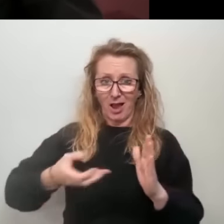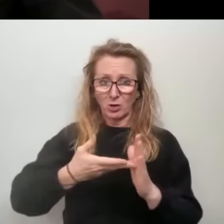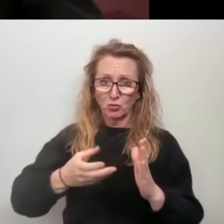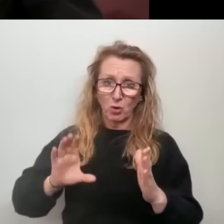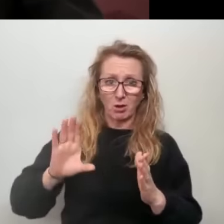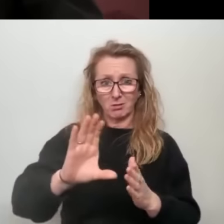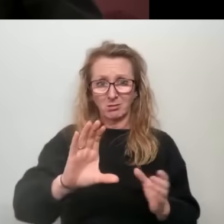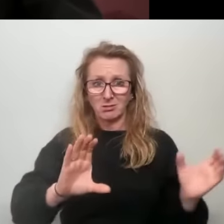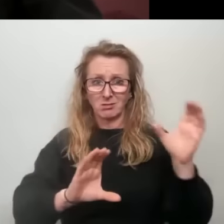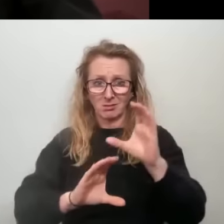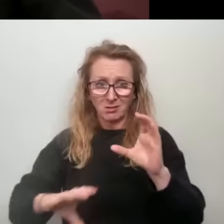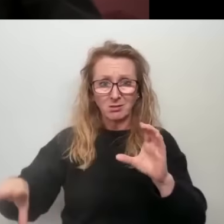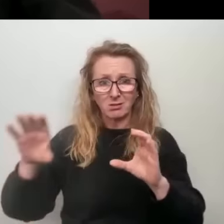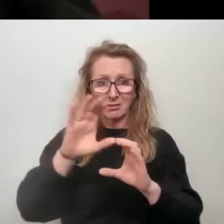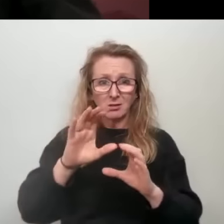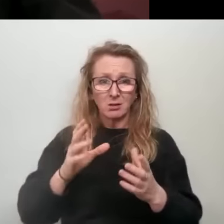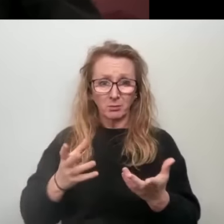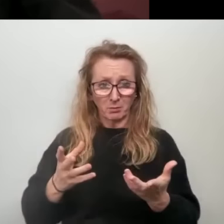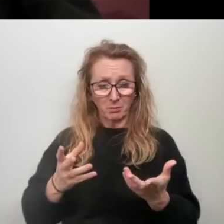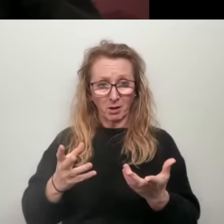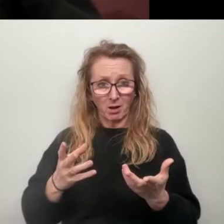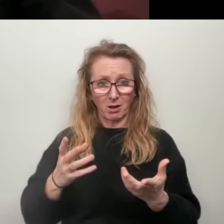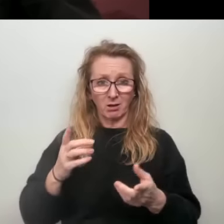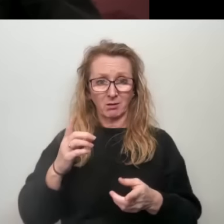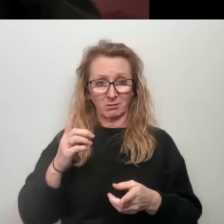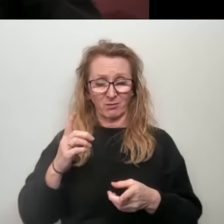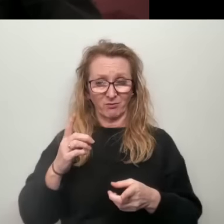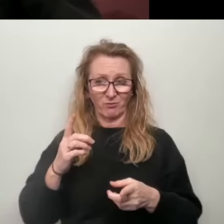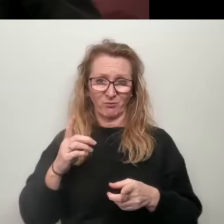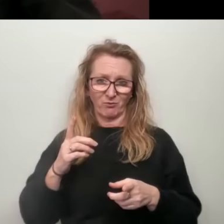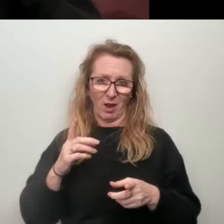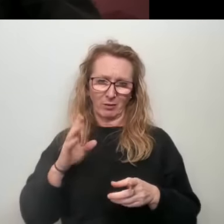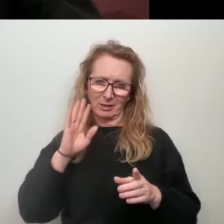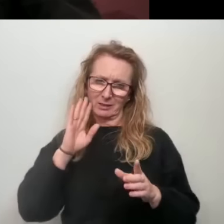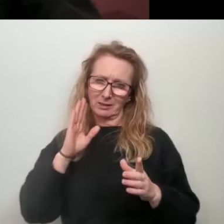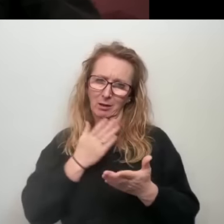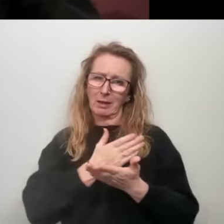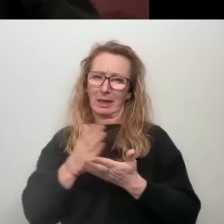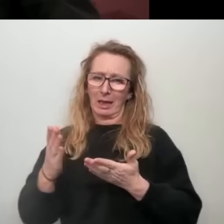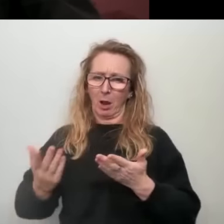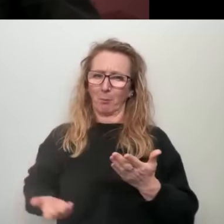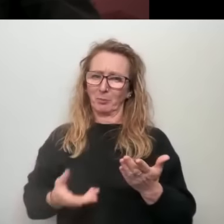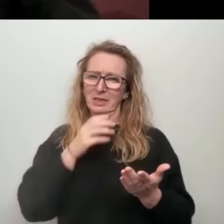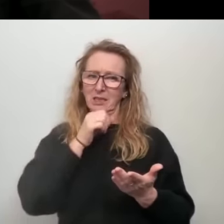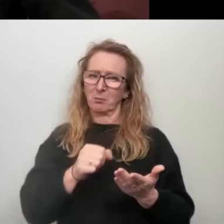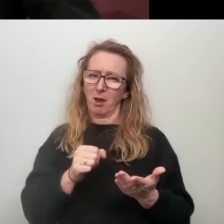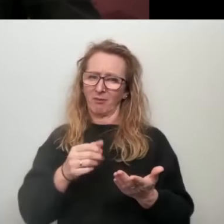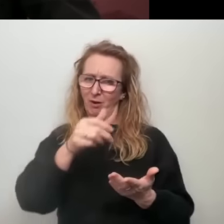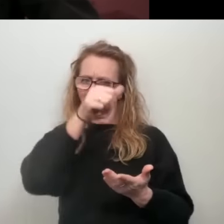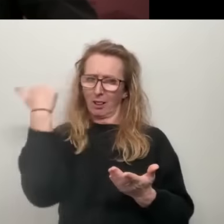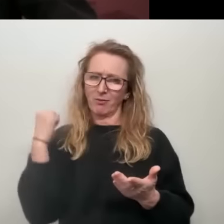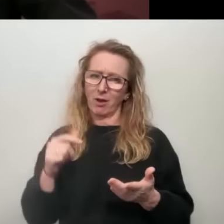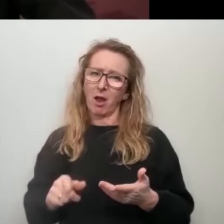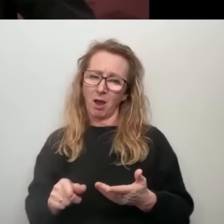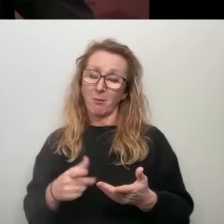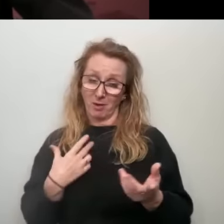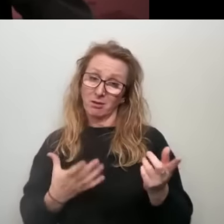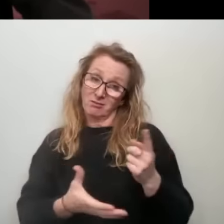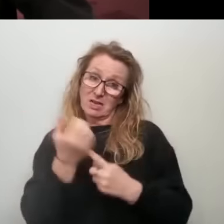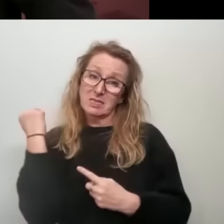but these were very astute businessmen. So yeah, it was a success. And of course, you know,